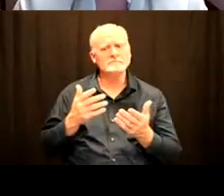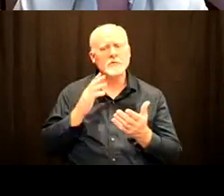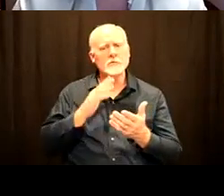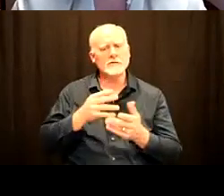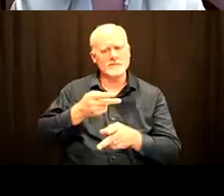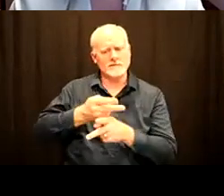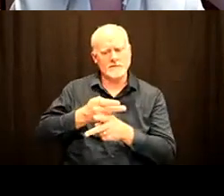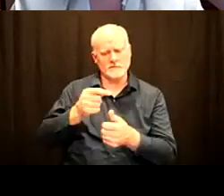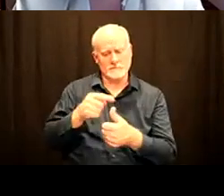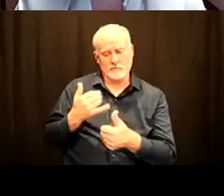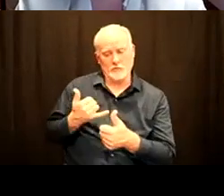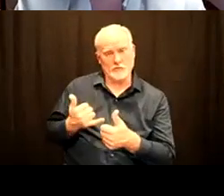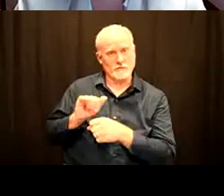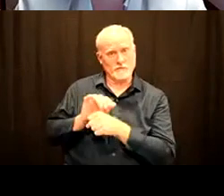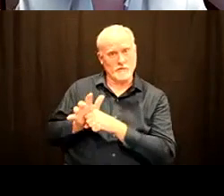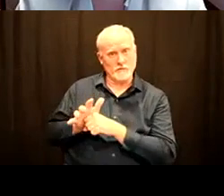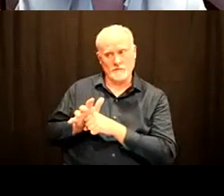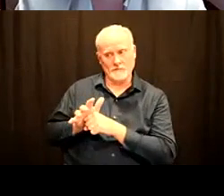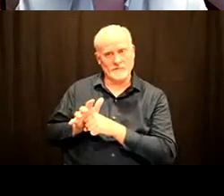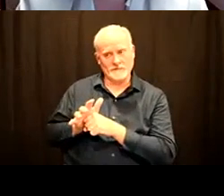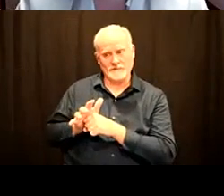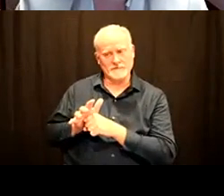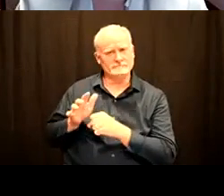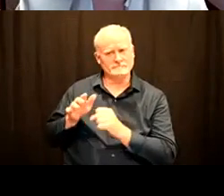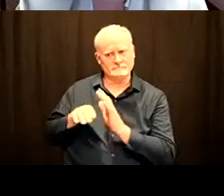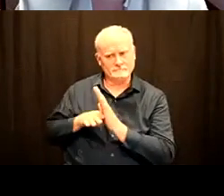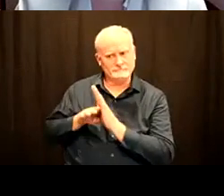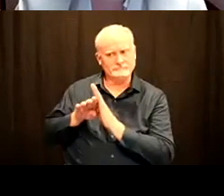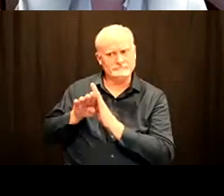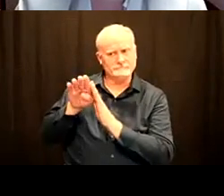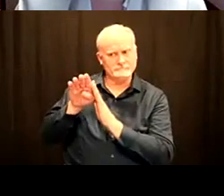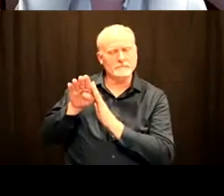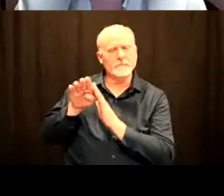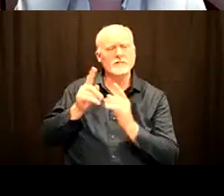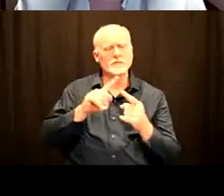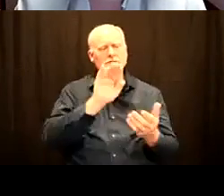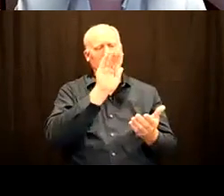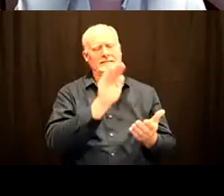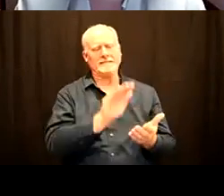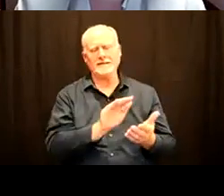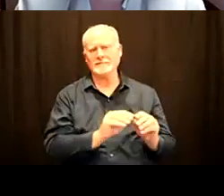current covet 19 community trends and further reduce the risk of transmission on campus along